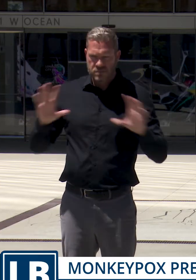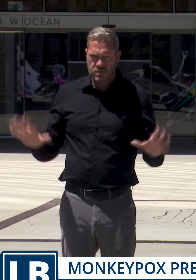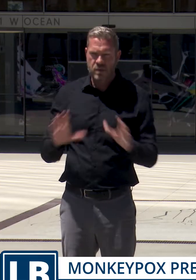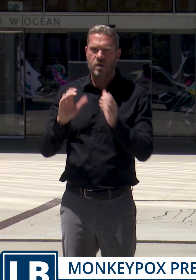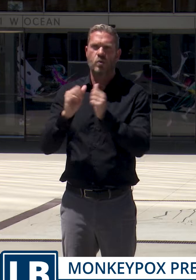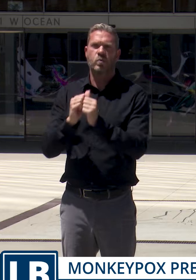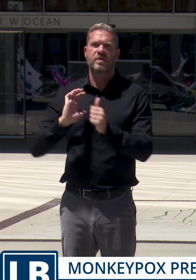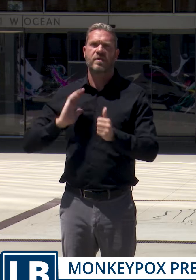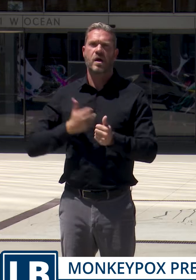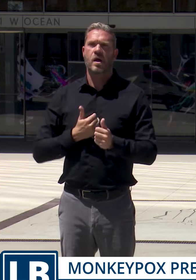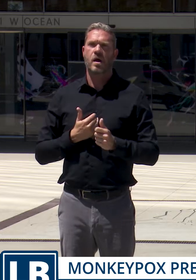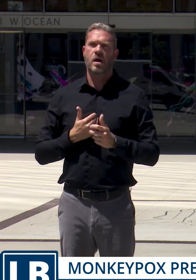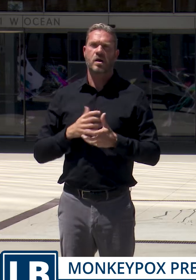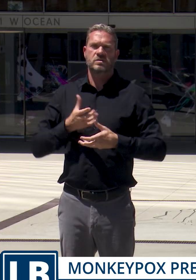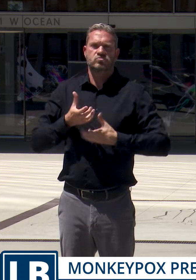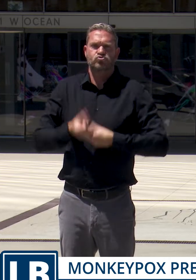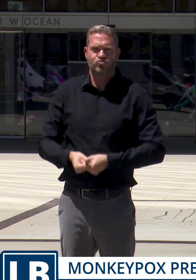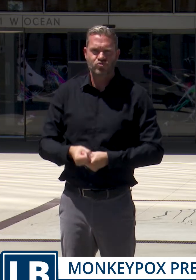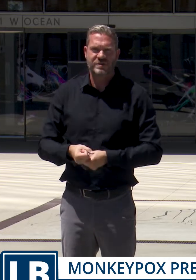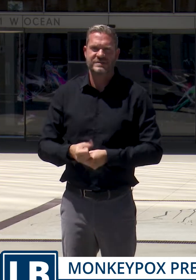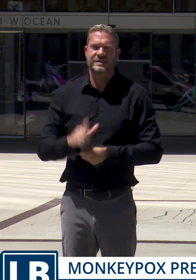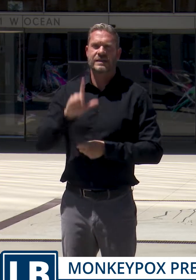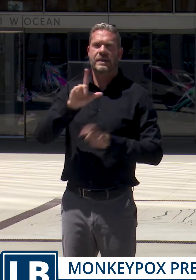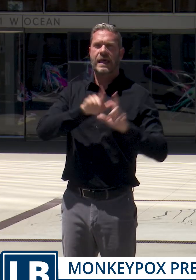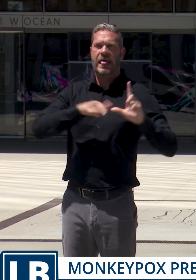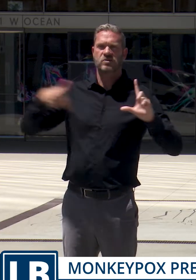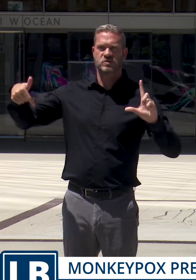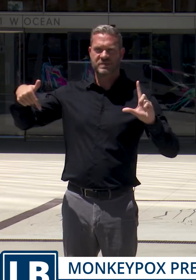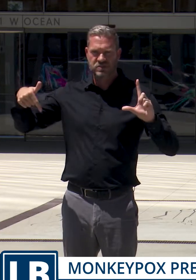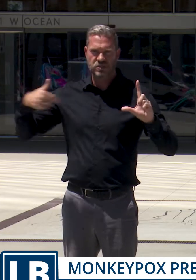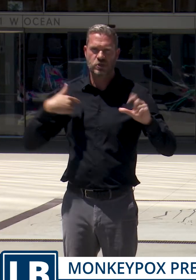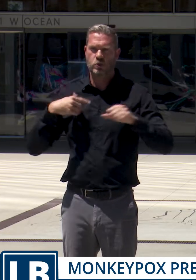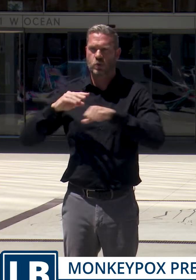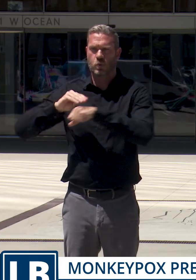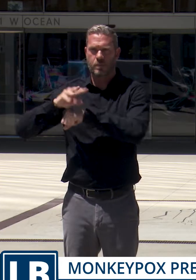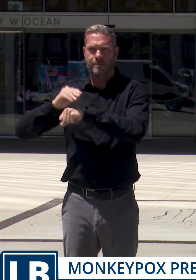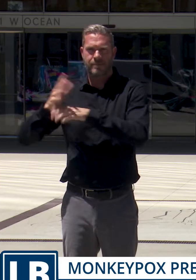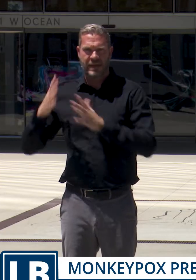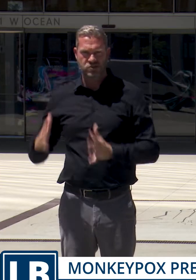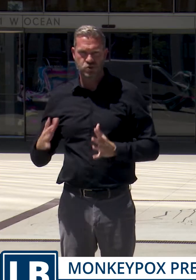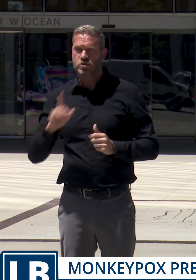lgtbq plus messengers to ensure they have the most up-to-date information and staying